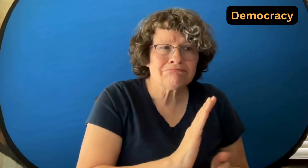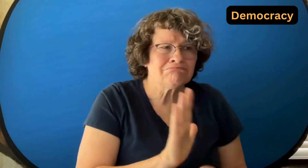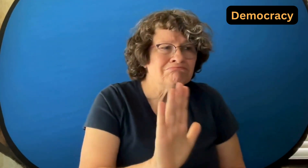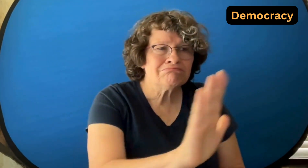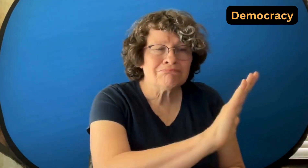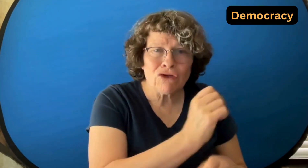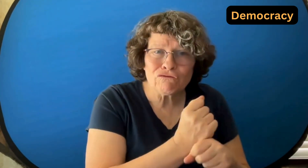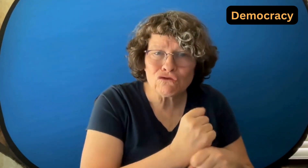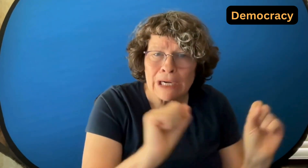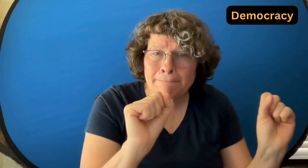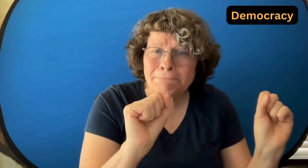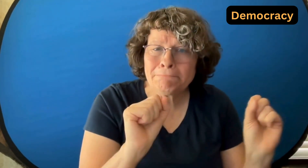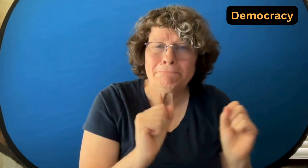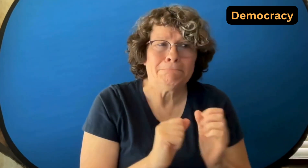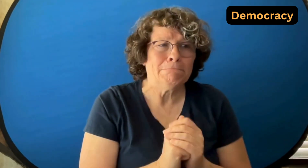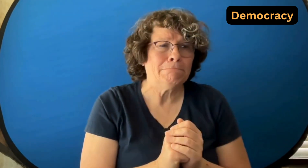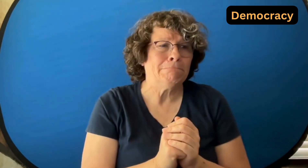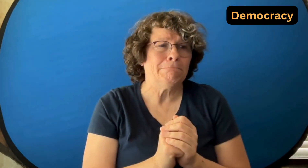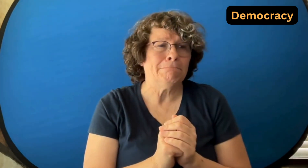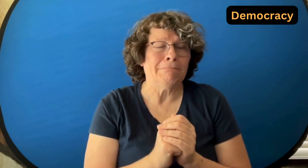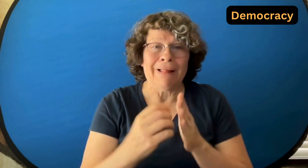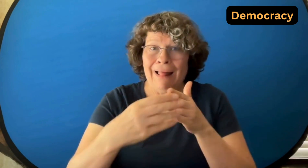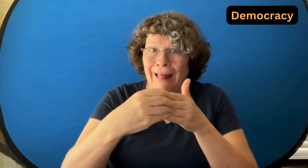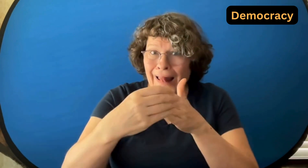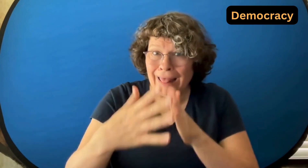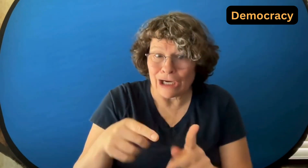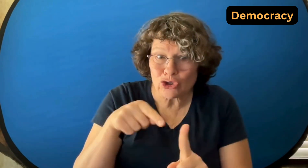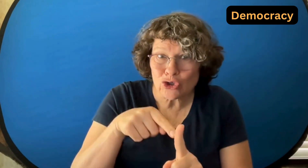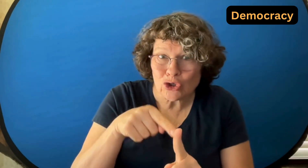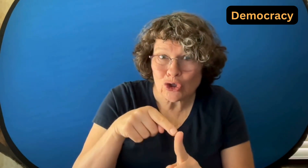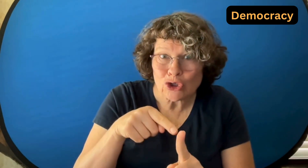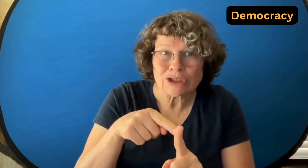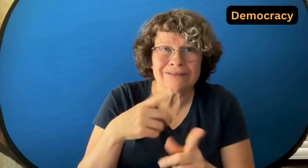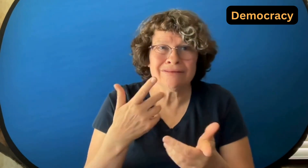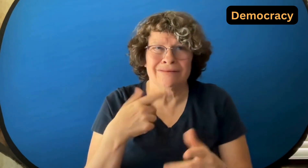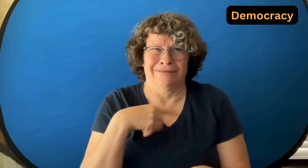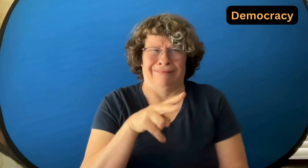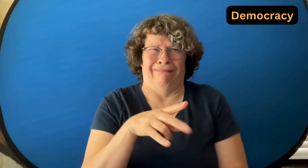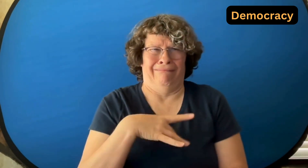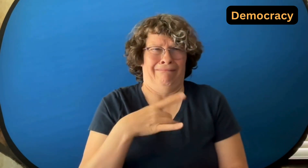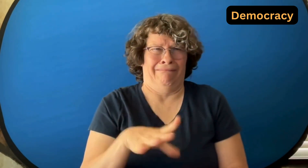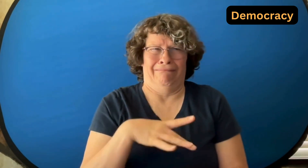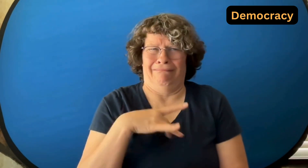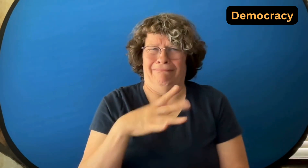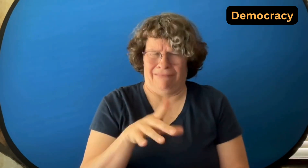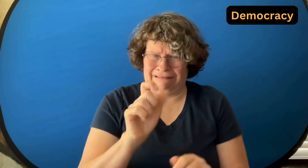and freedoms, and leaders if people are not happy with their performance,